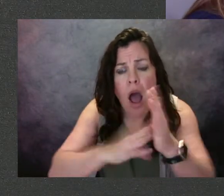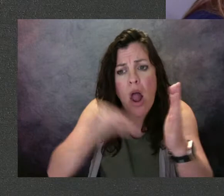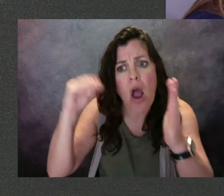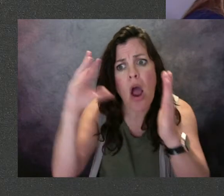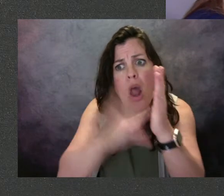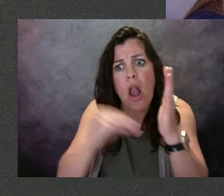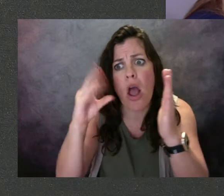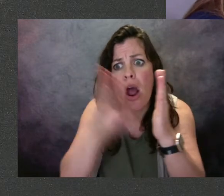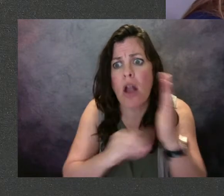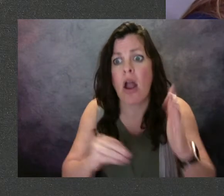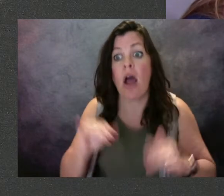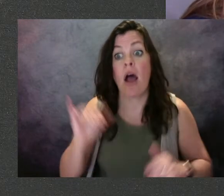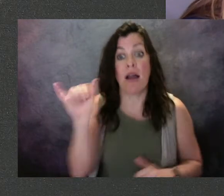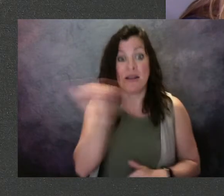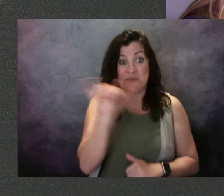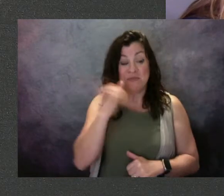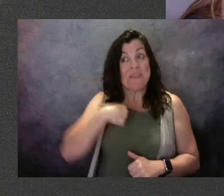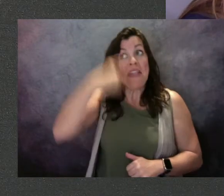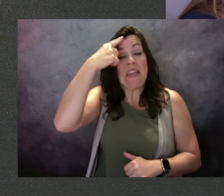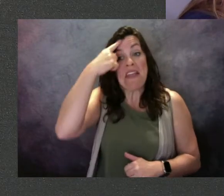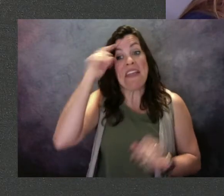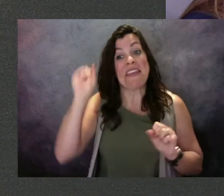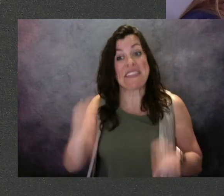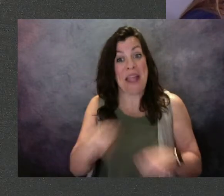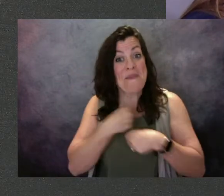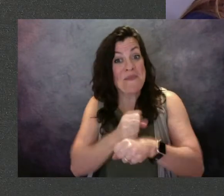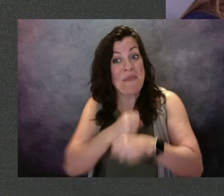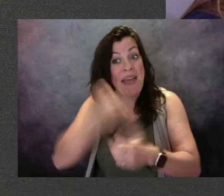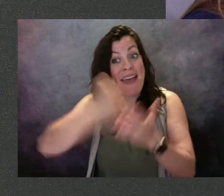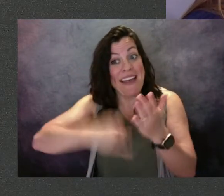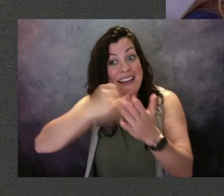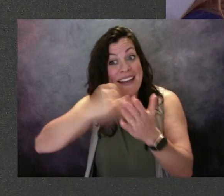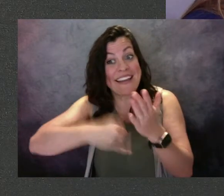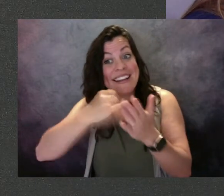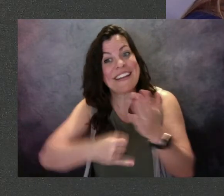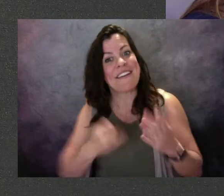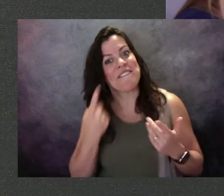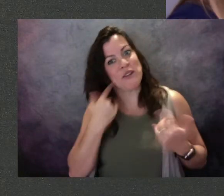that I thought it'd be fun to create a craft with you at home to help us remember this special time together.